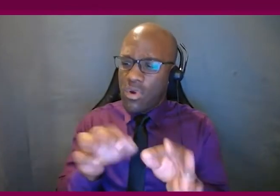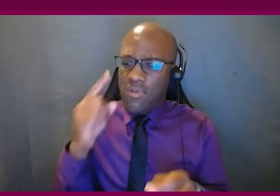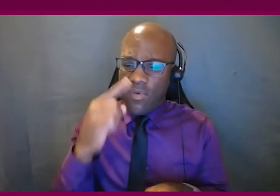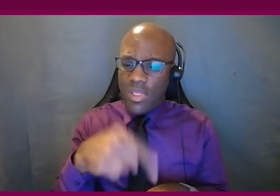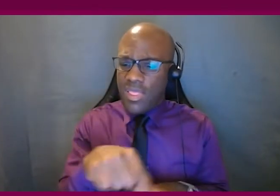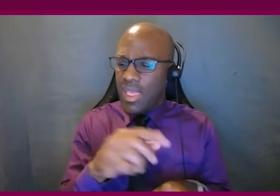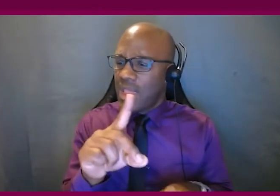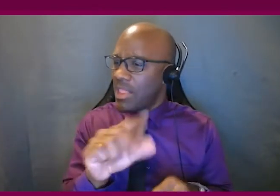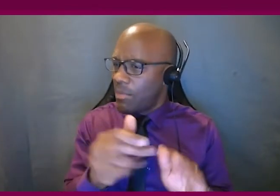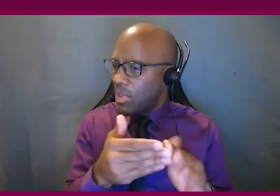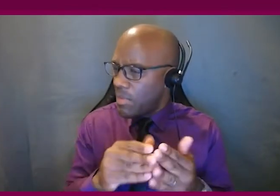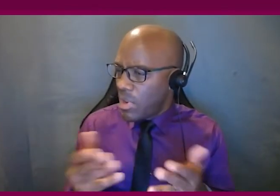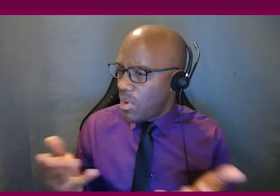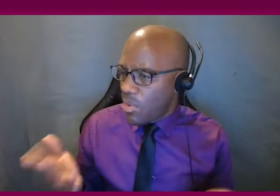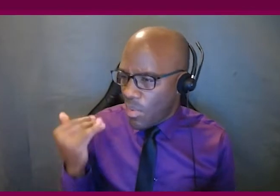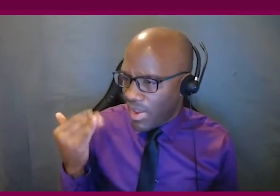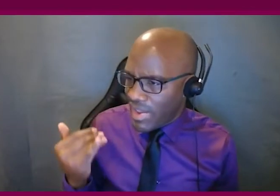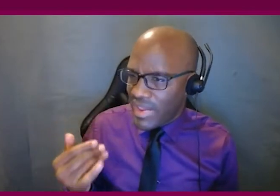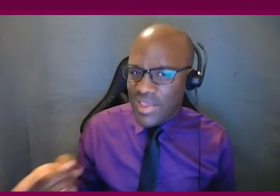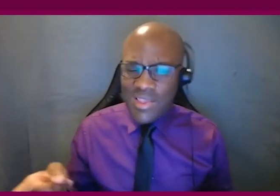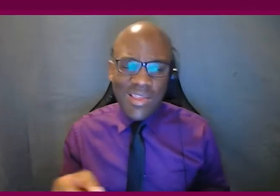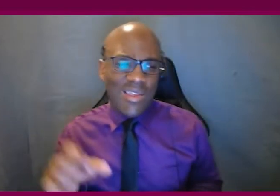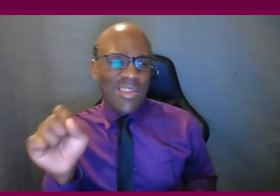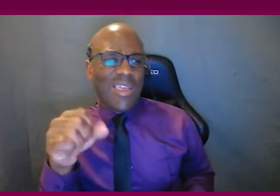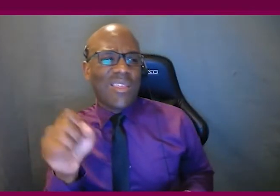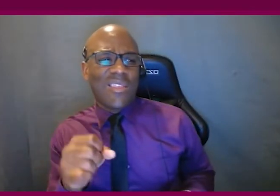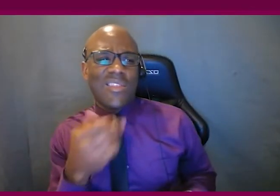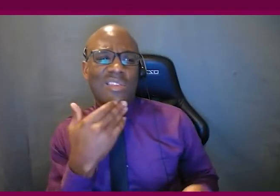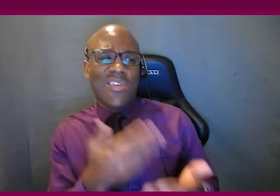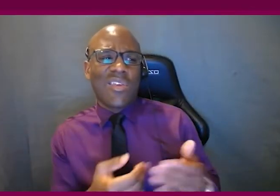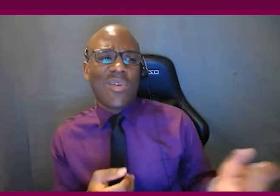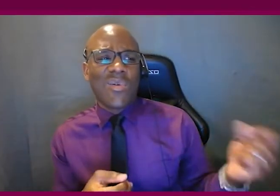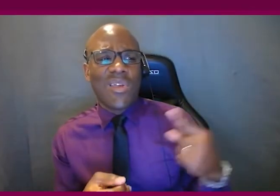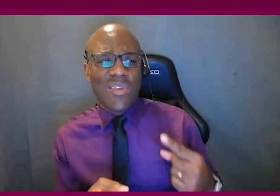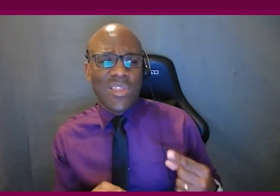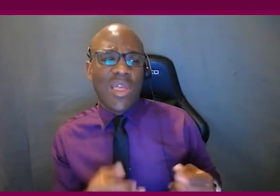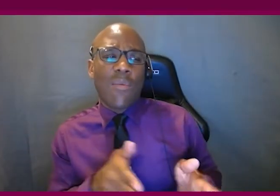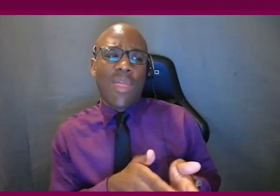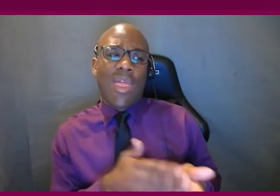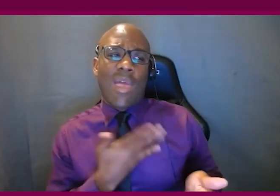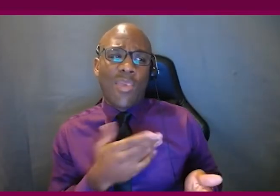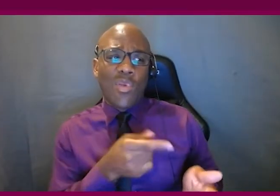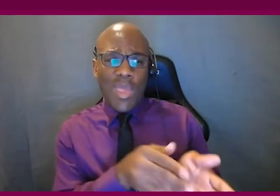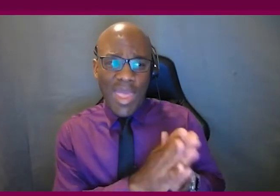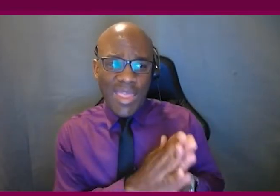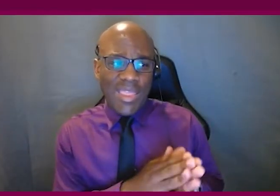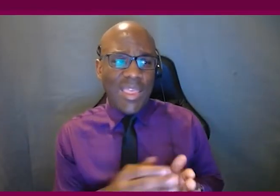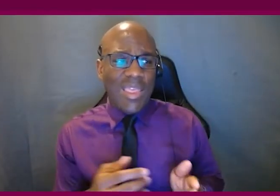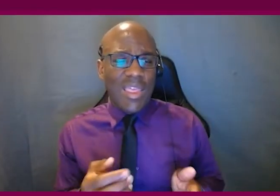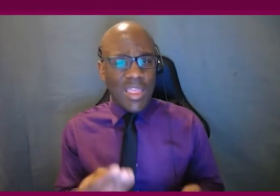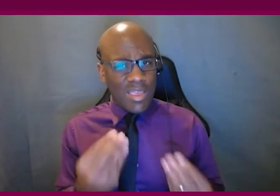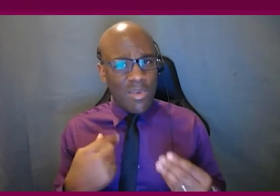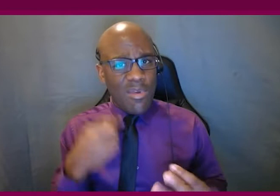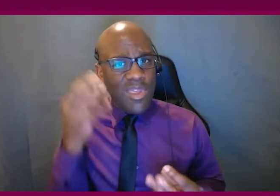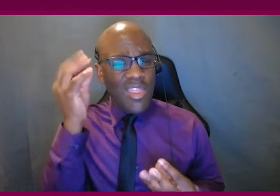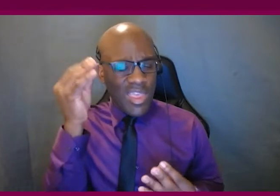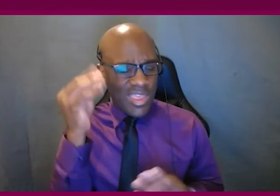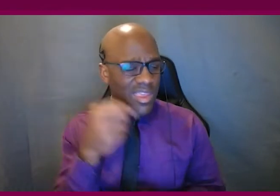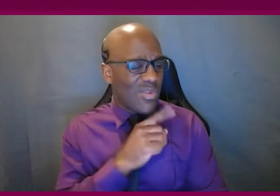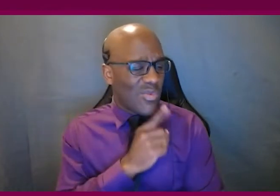that art is such a huge part of disability culture and really any culture?